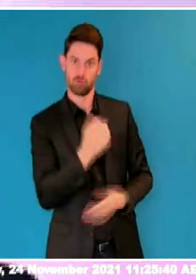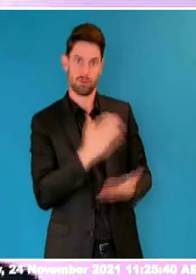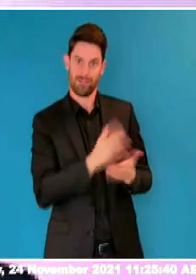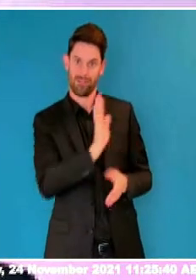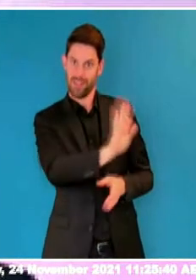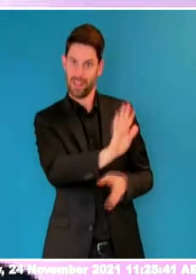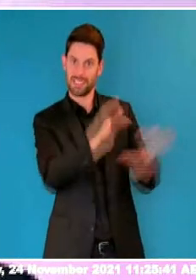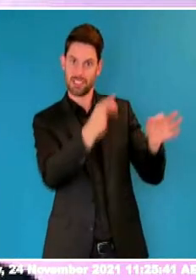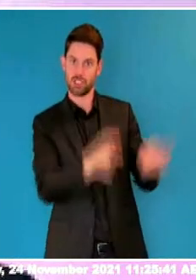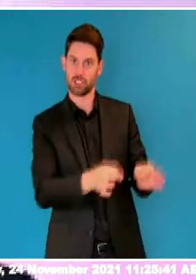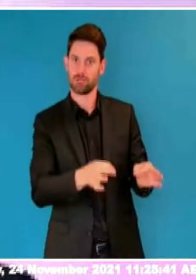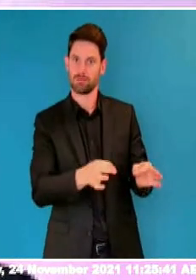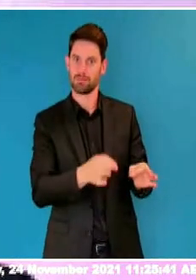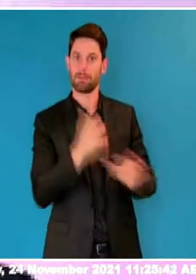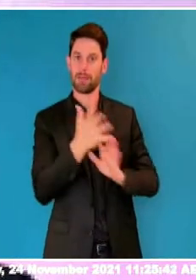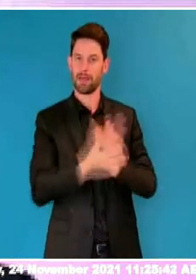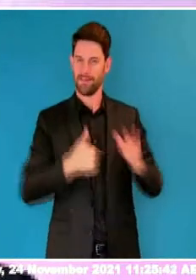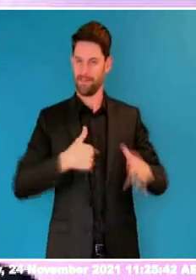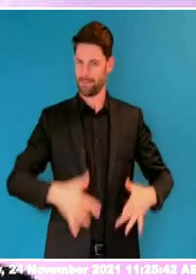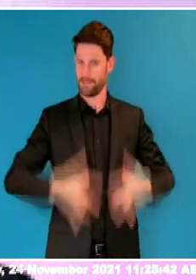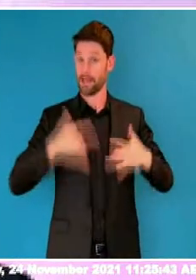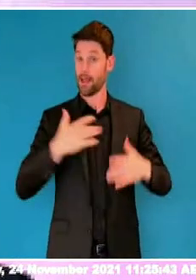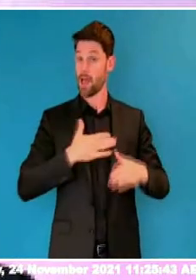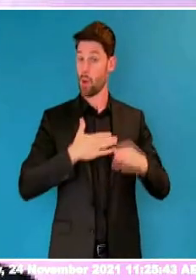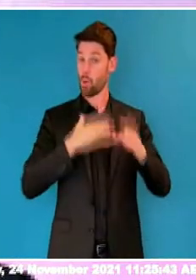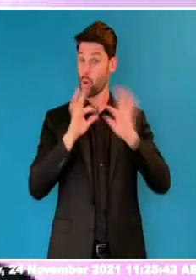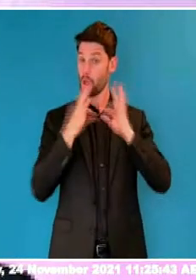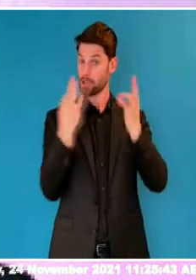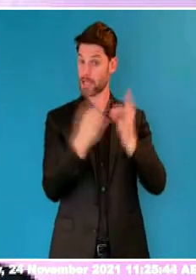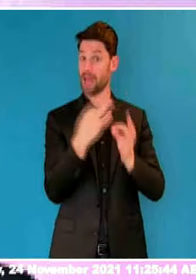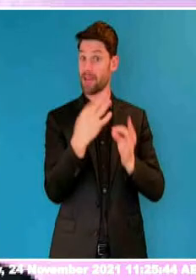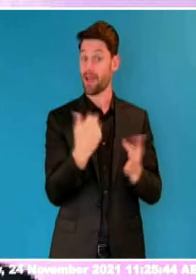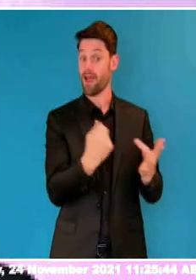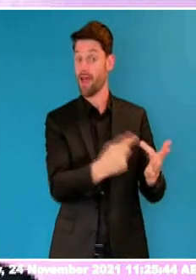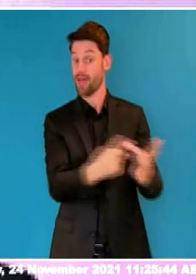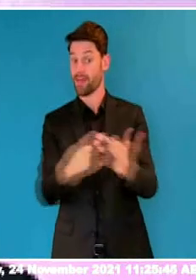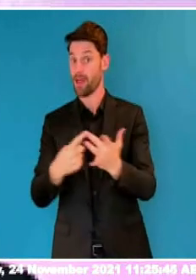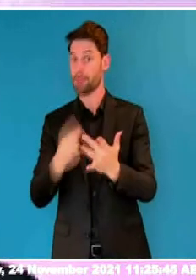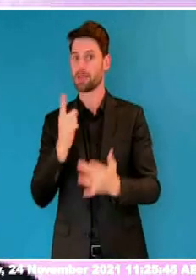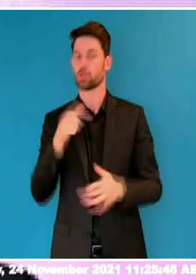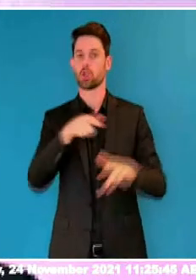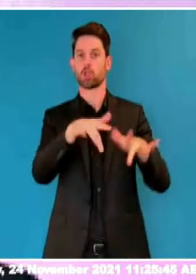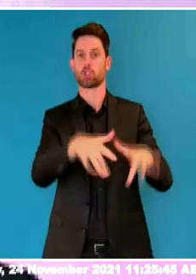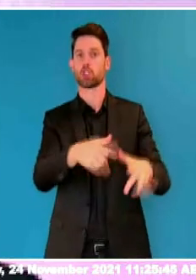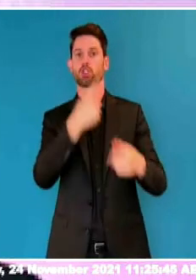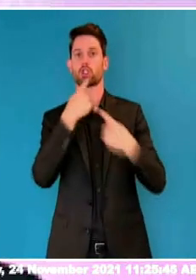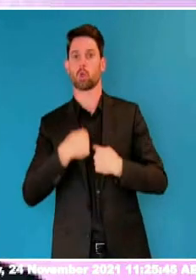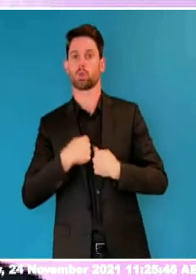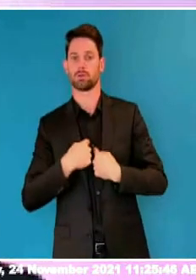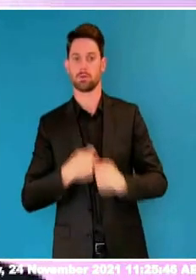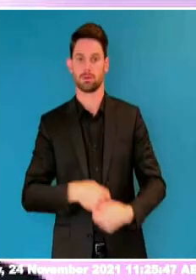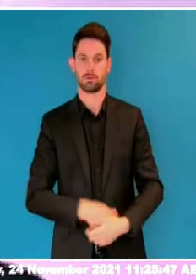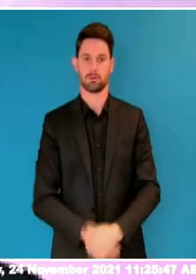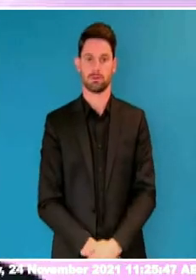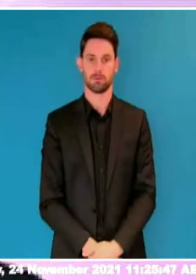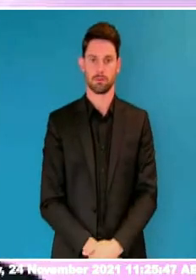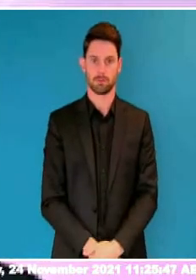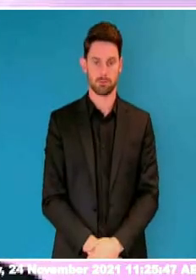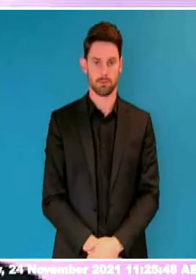We do believe that there's more people within the workforce that have disabilities that have not identified. CHAIR: All right.